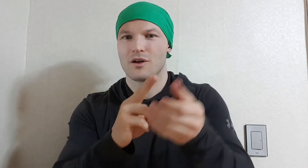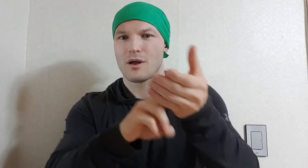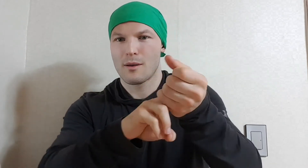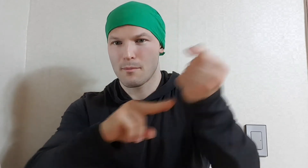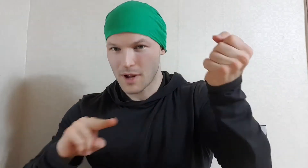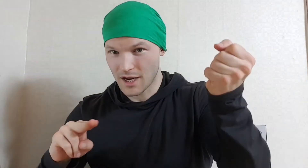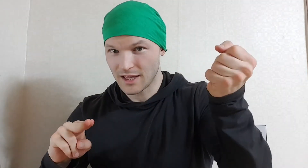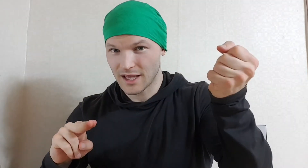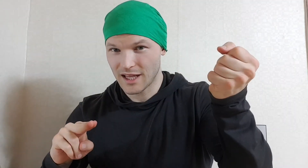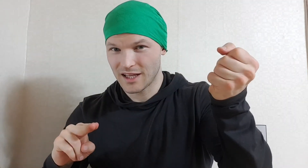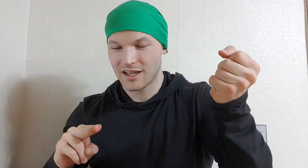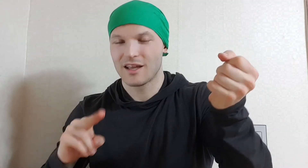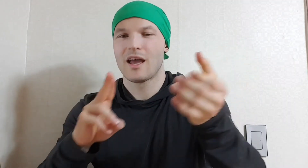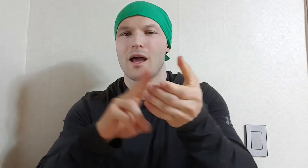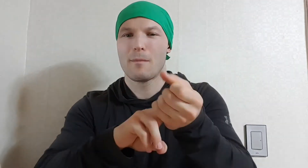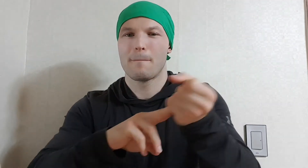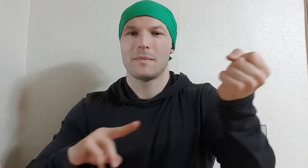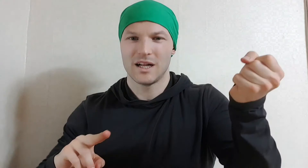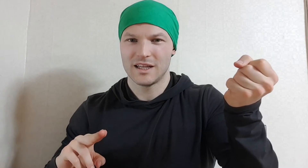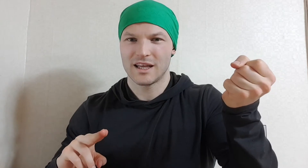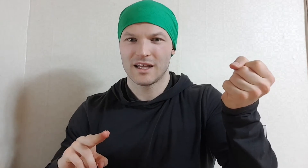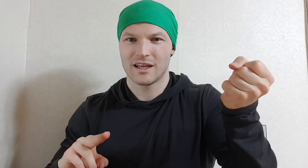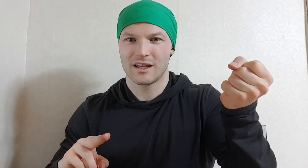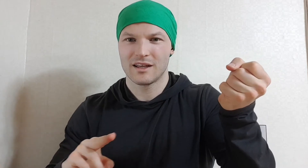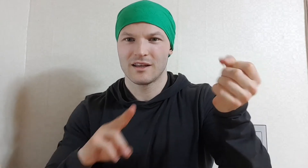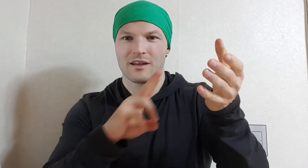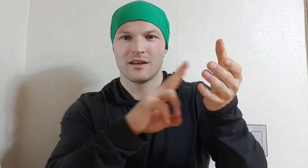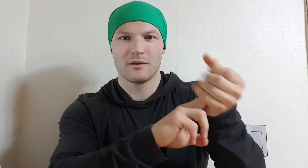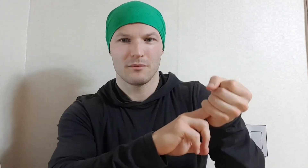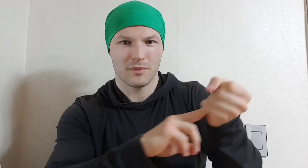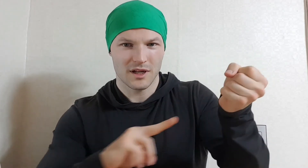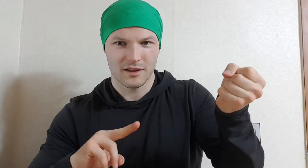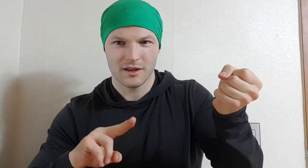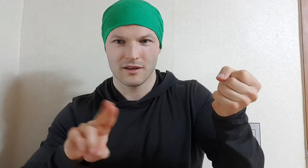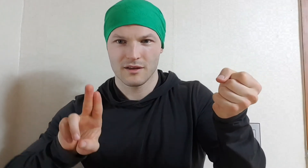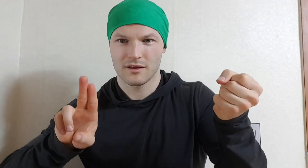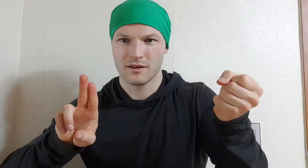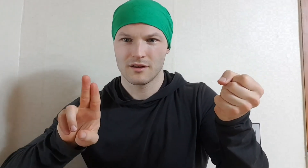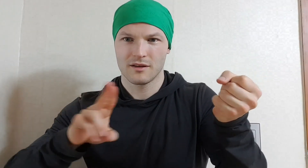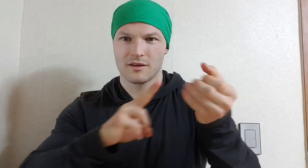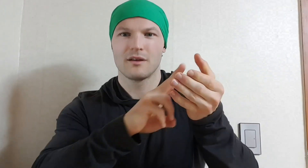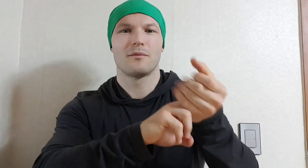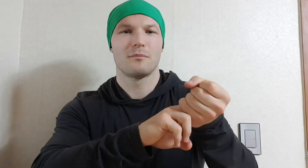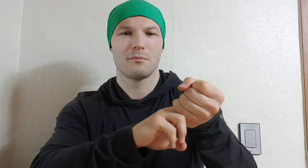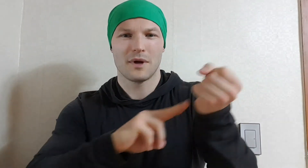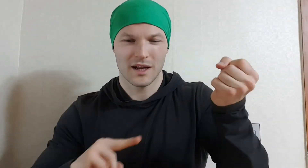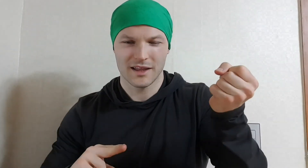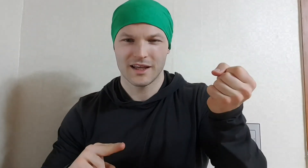sell